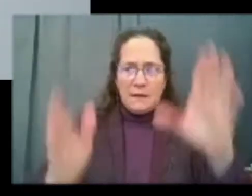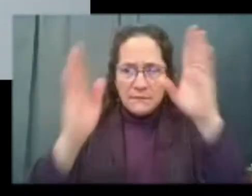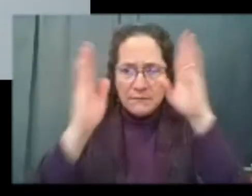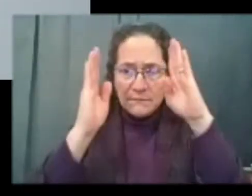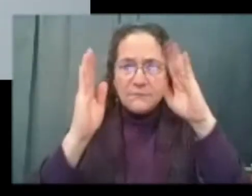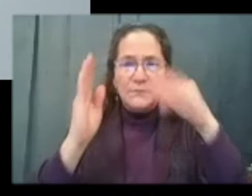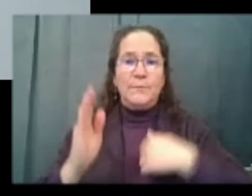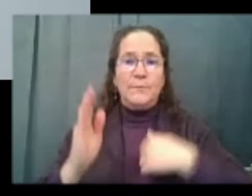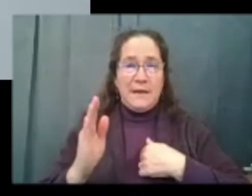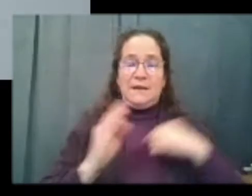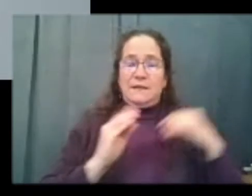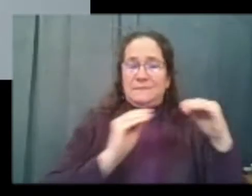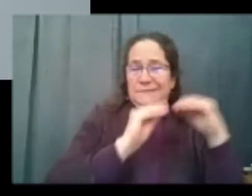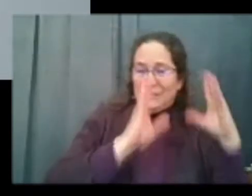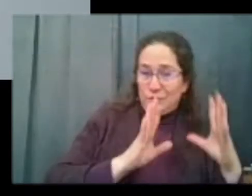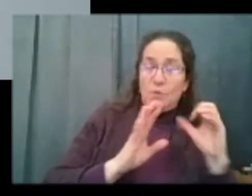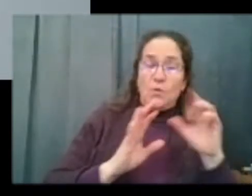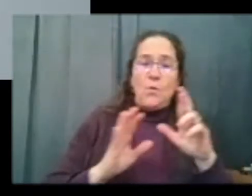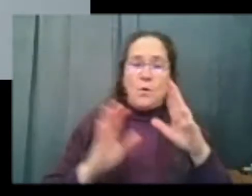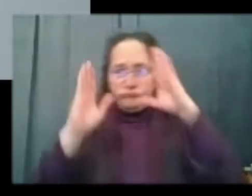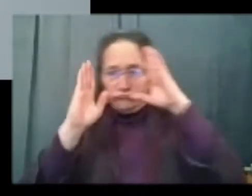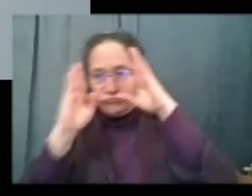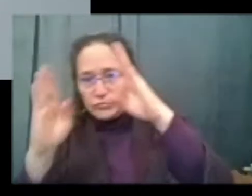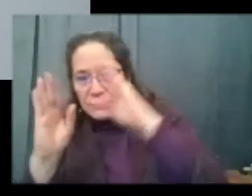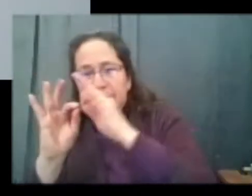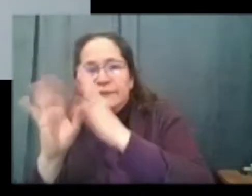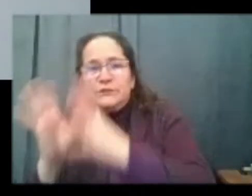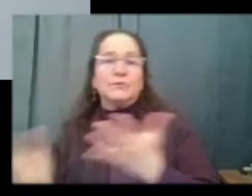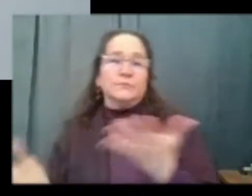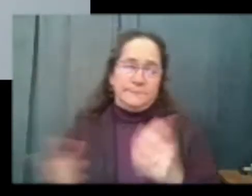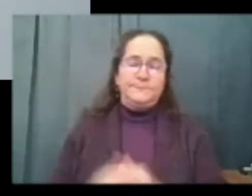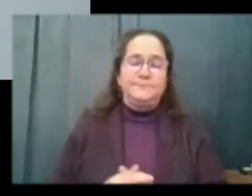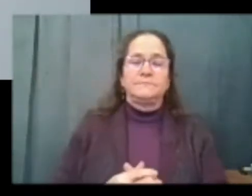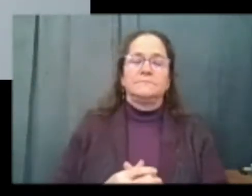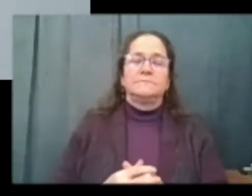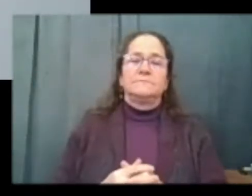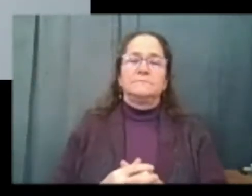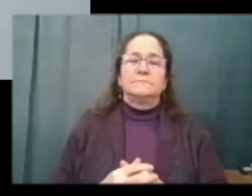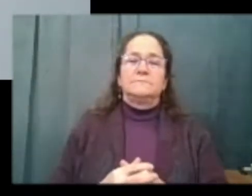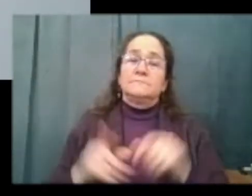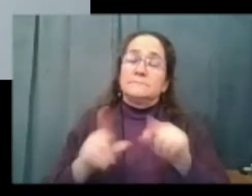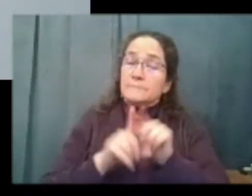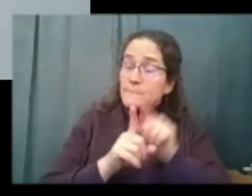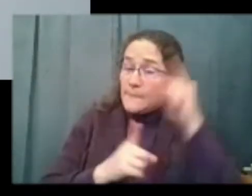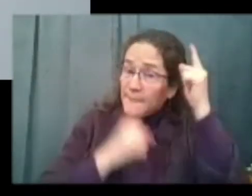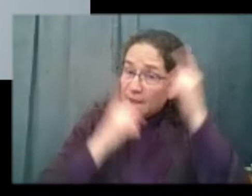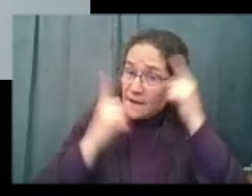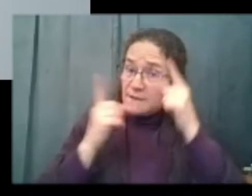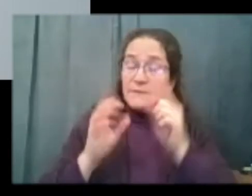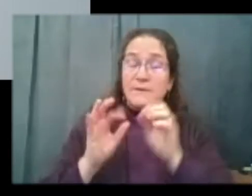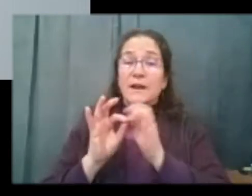that's interpreting dependent on this situation. You also need to think about how is the interpreter interpret onsite.